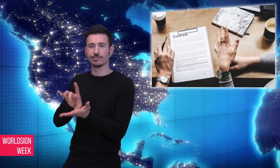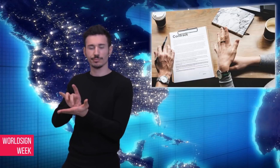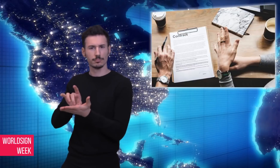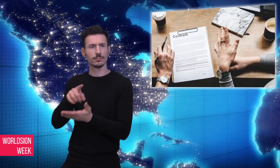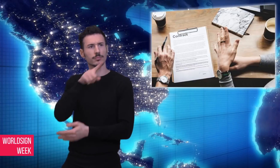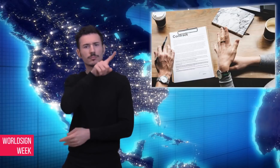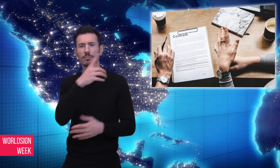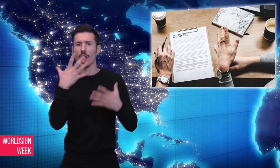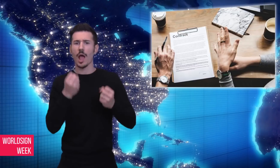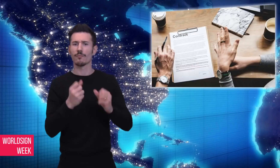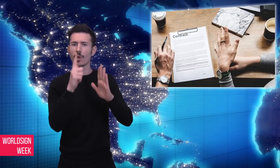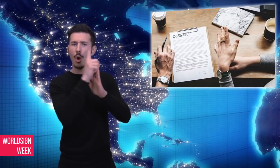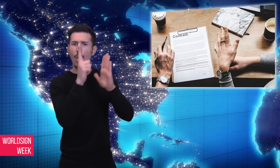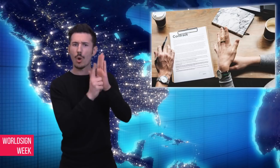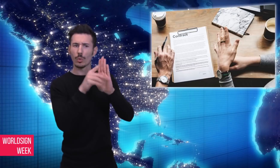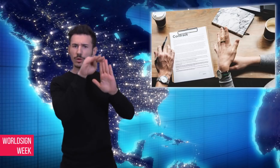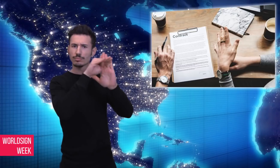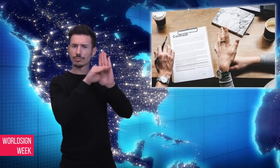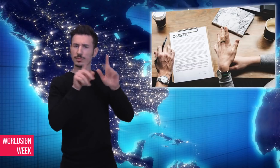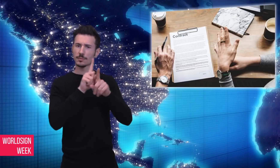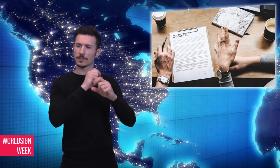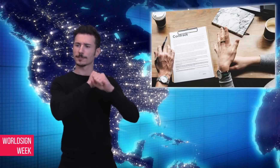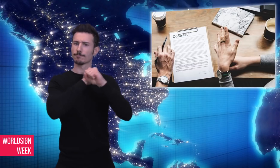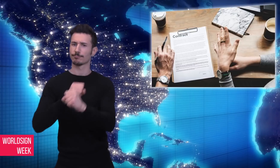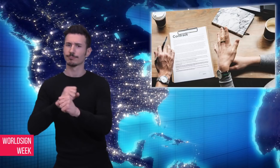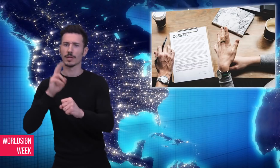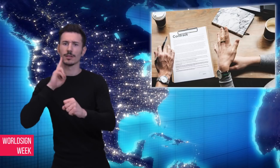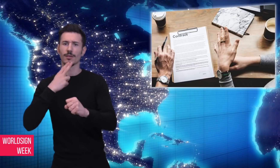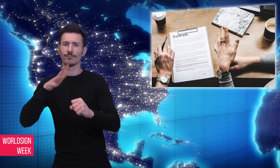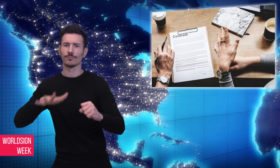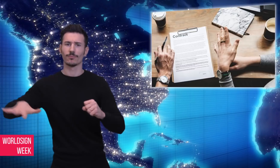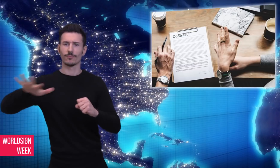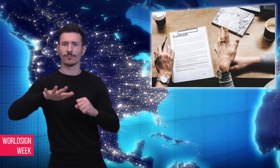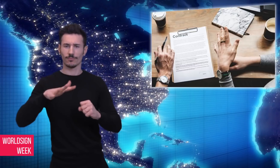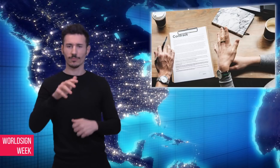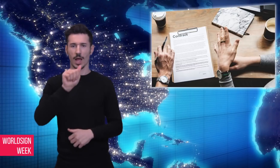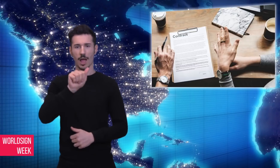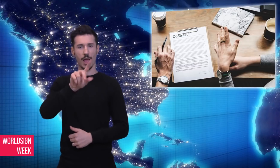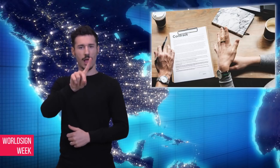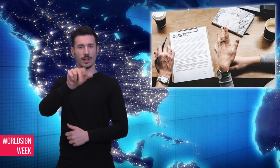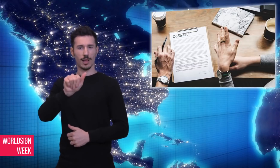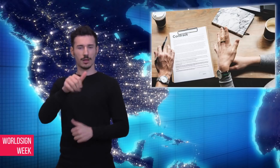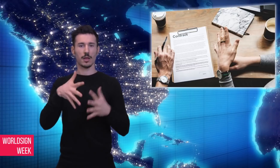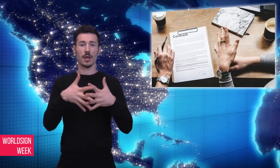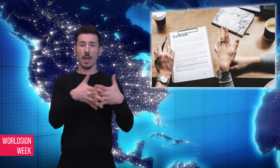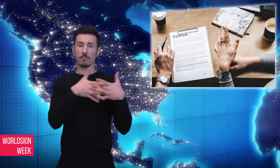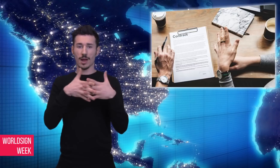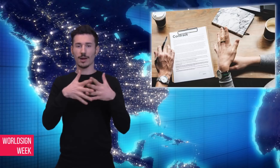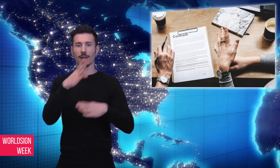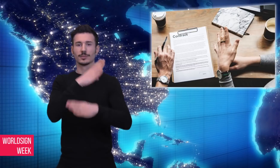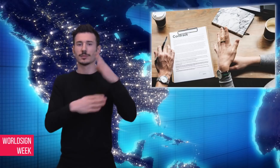supposed to protect those deaf applicants from discrimination.